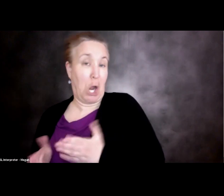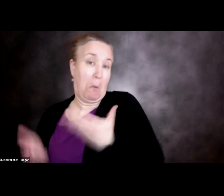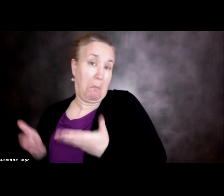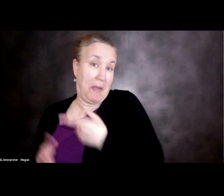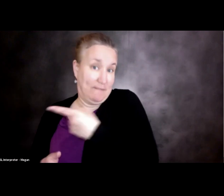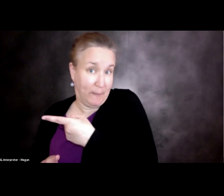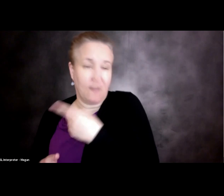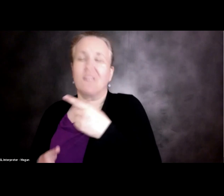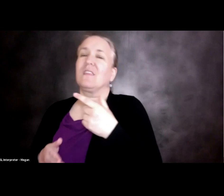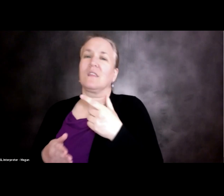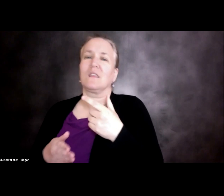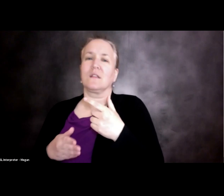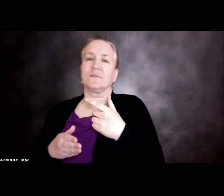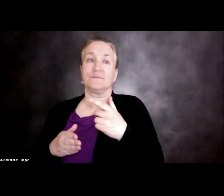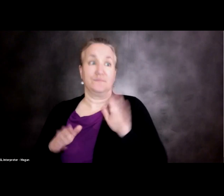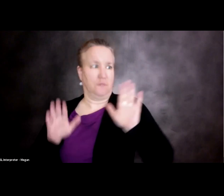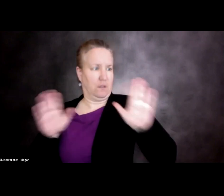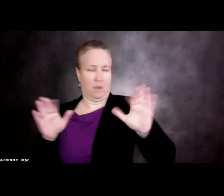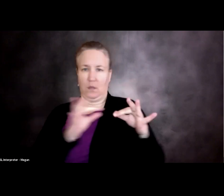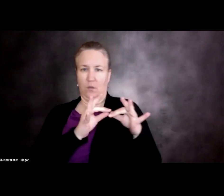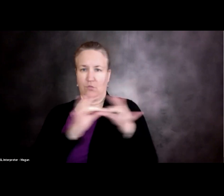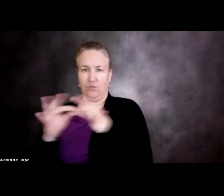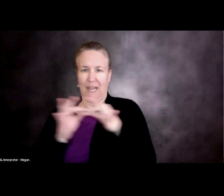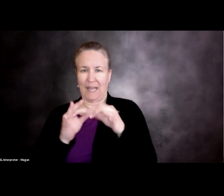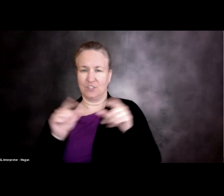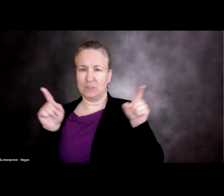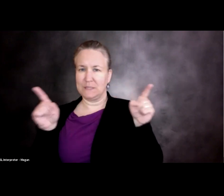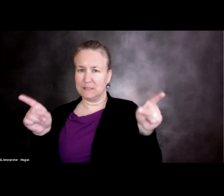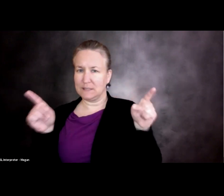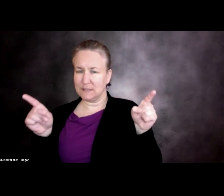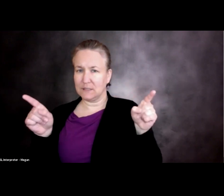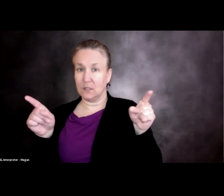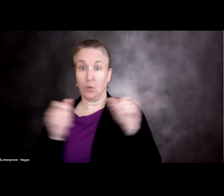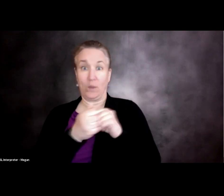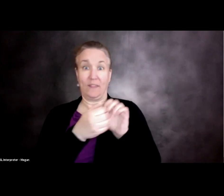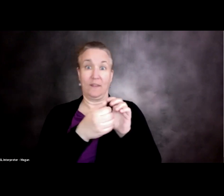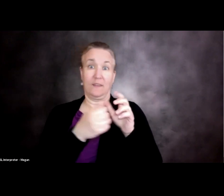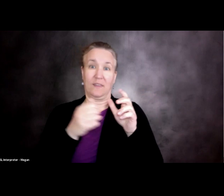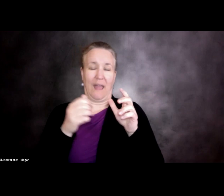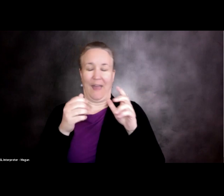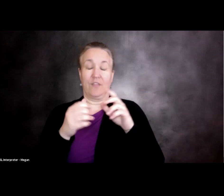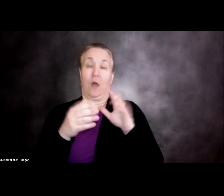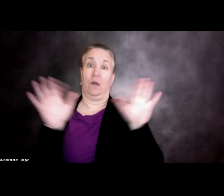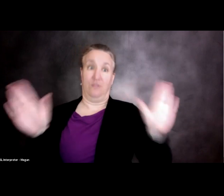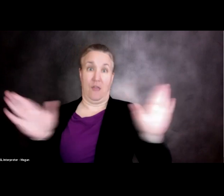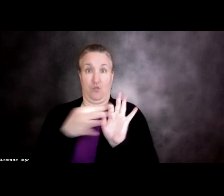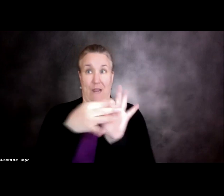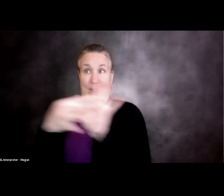how were their respective relationships to agency in authority similar and different?